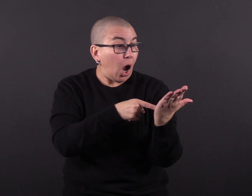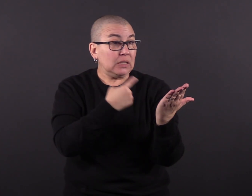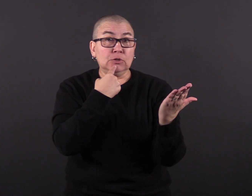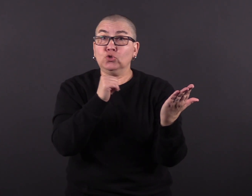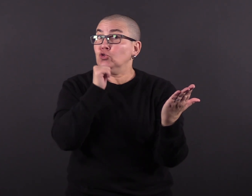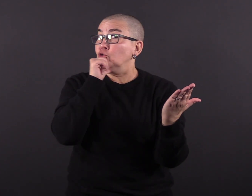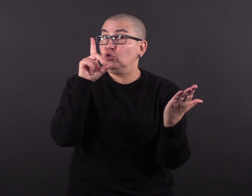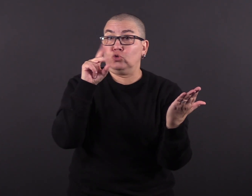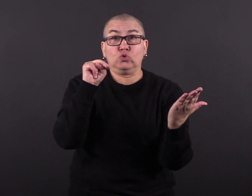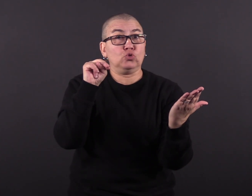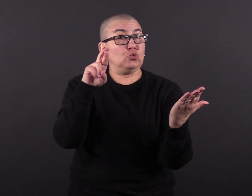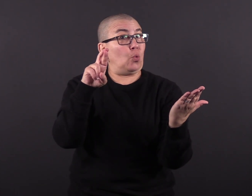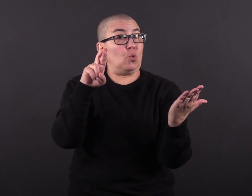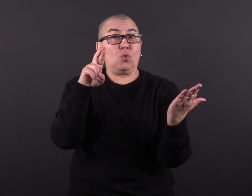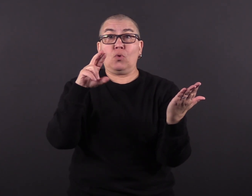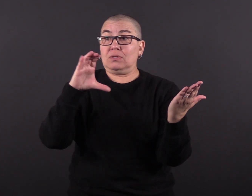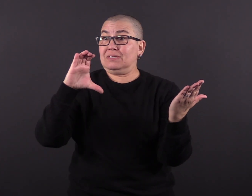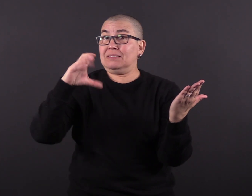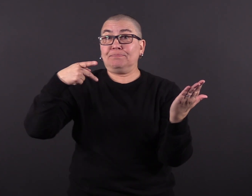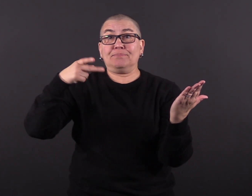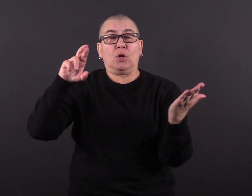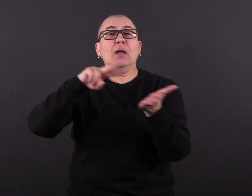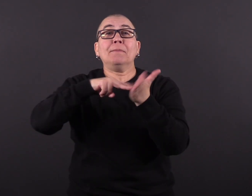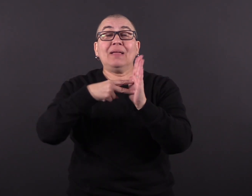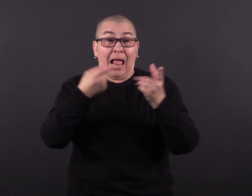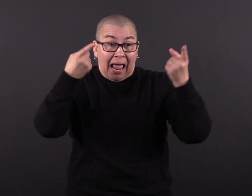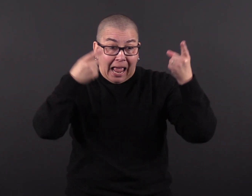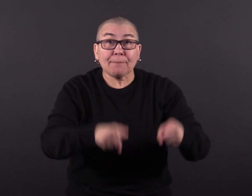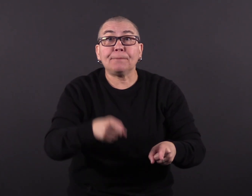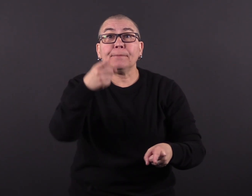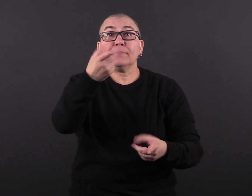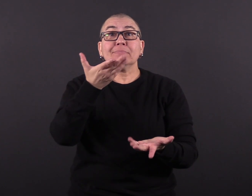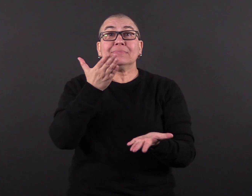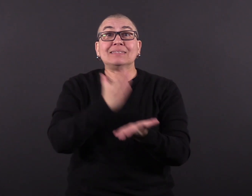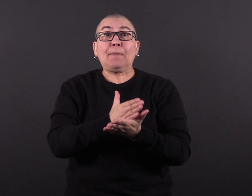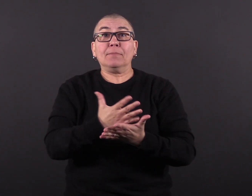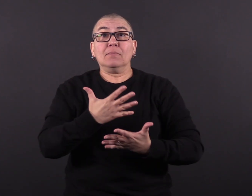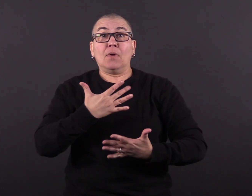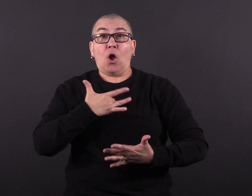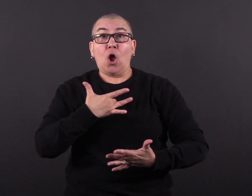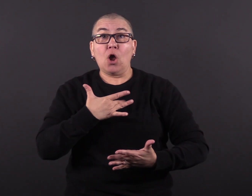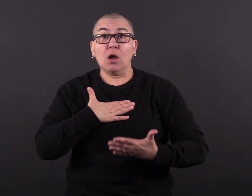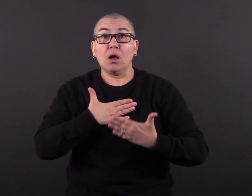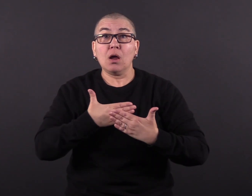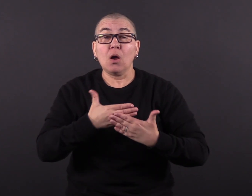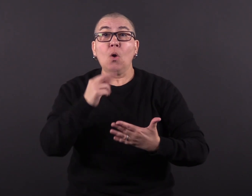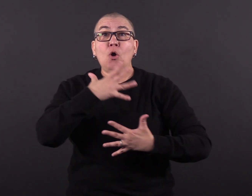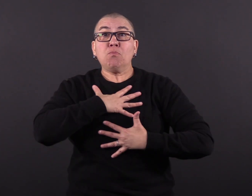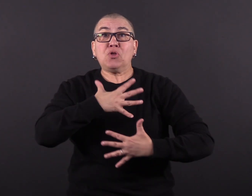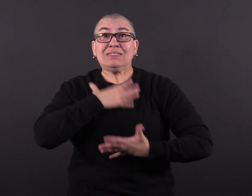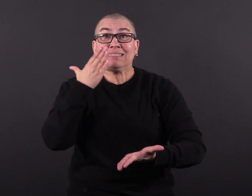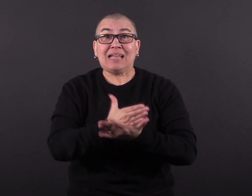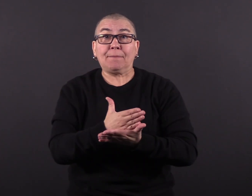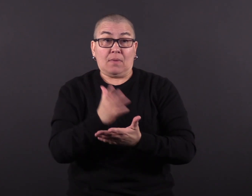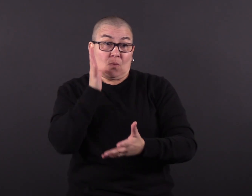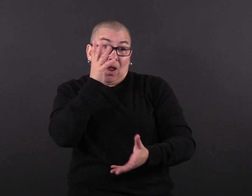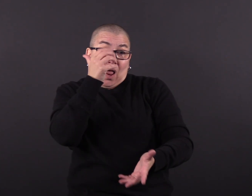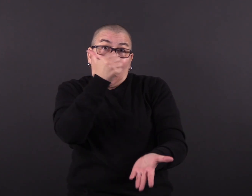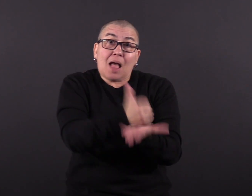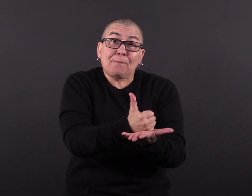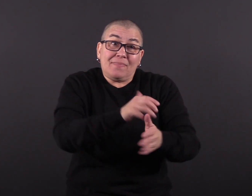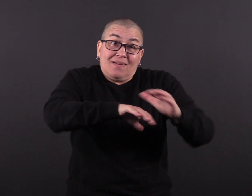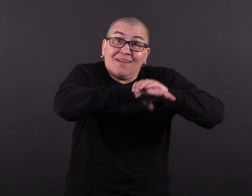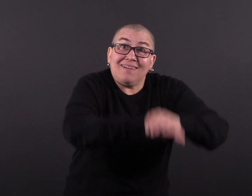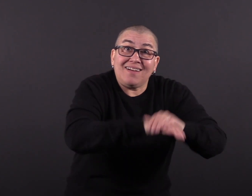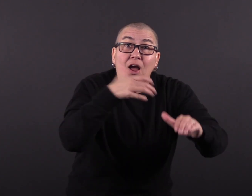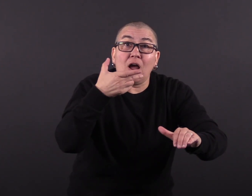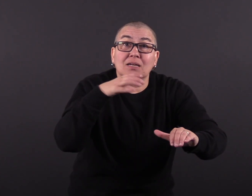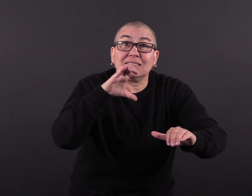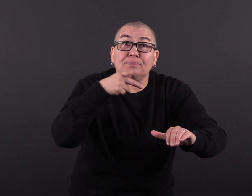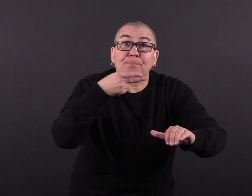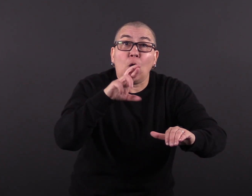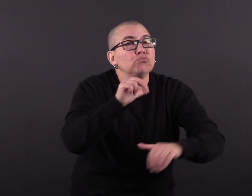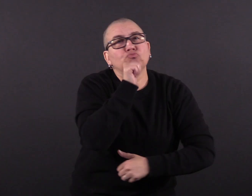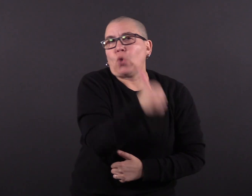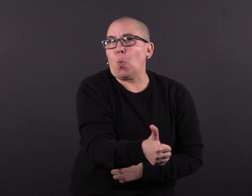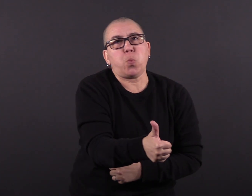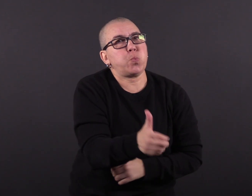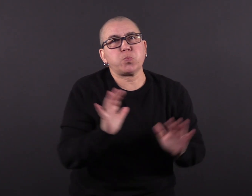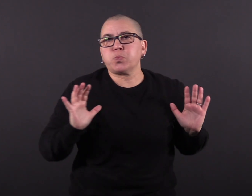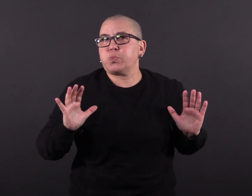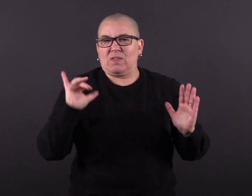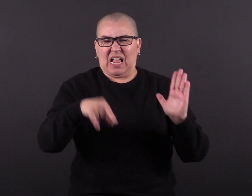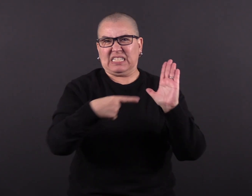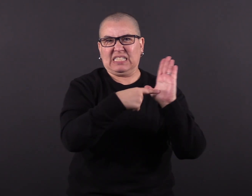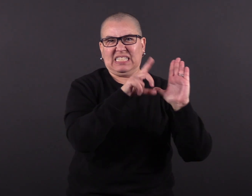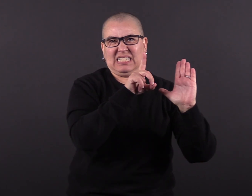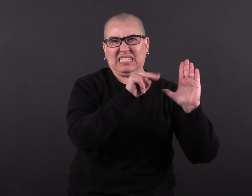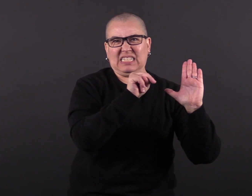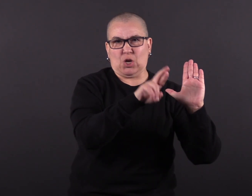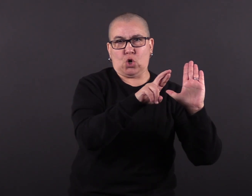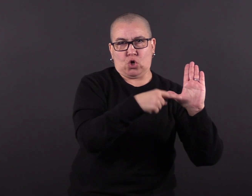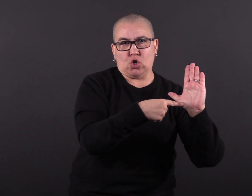if the patient’s heart stops beating and the patient stops breathing, and is unresponsive.